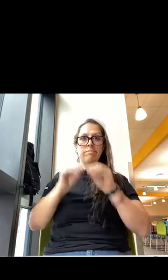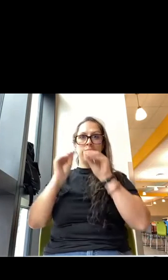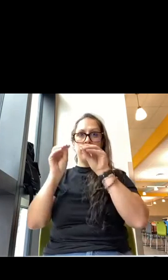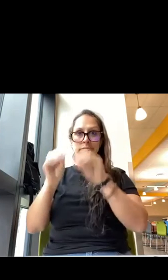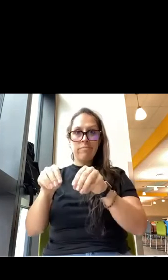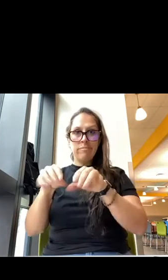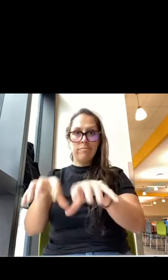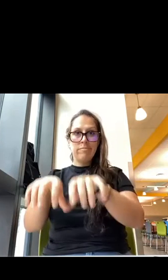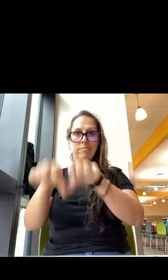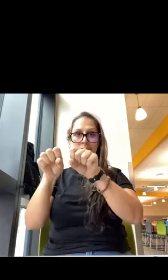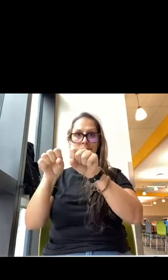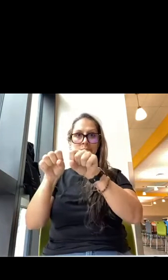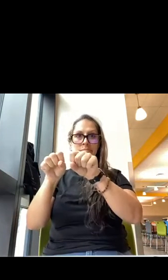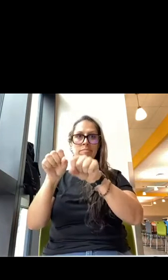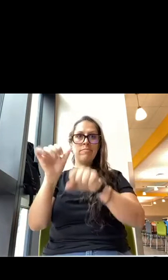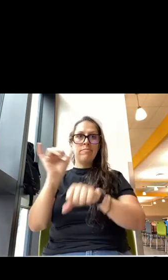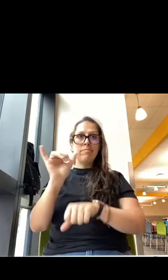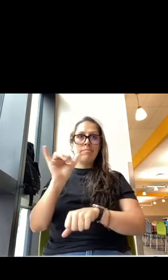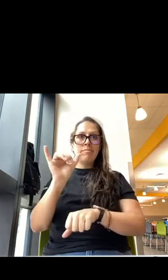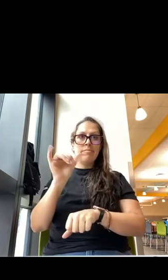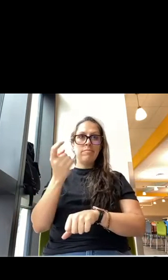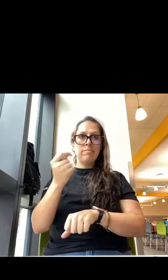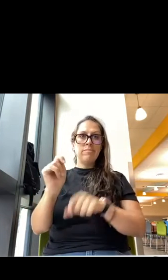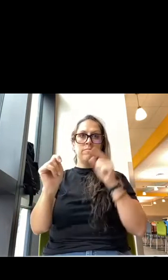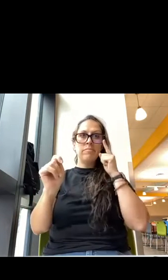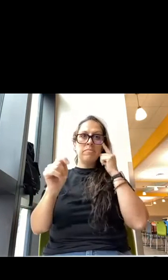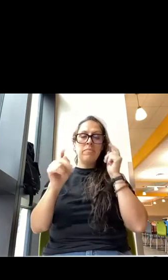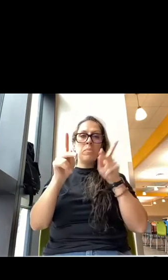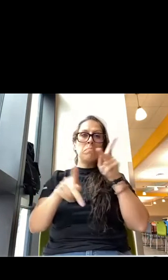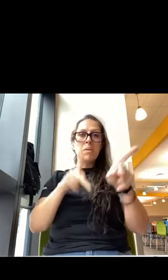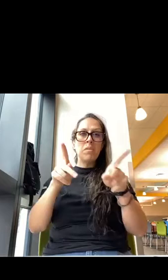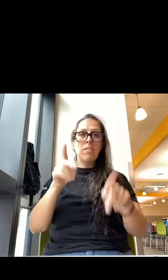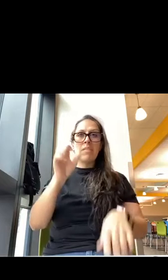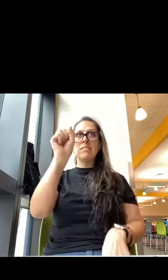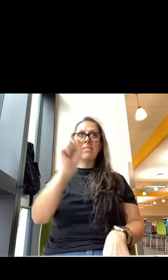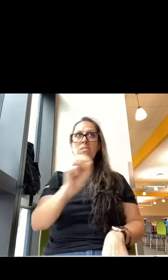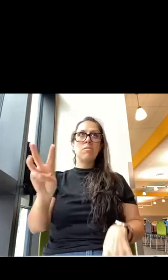people of the the southwest or something, you know! So it's-- there's, there's so much complication, and for that reason I think